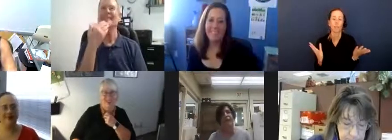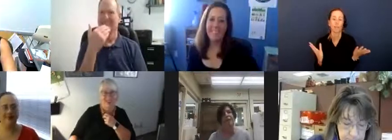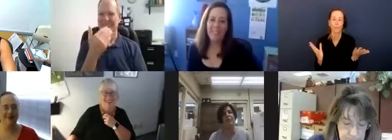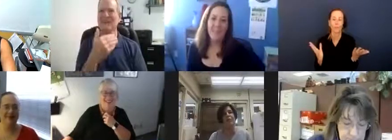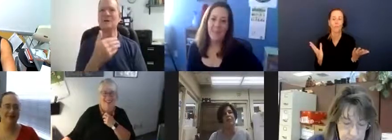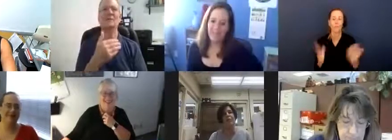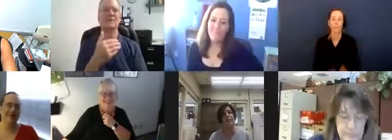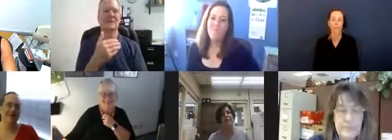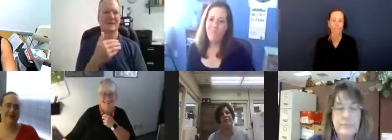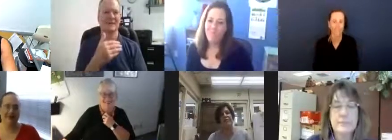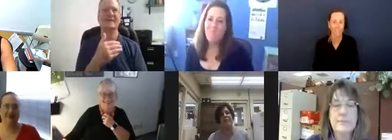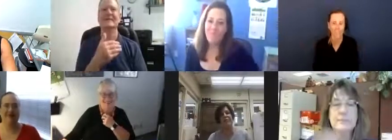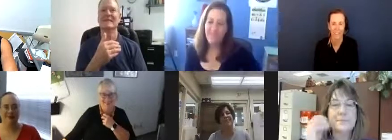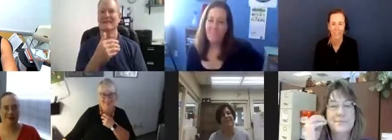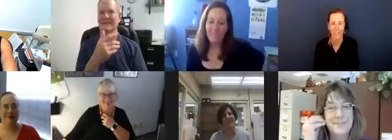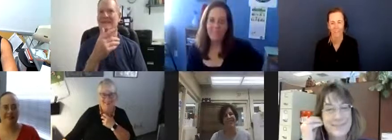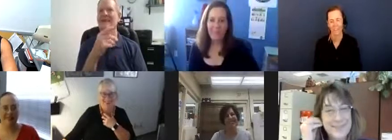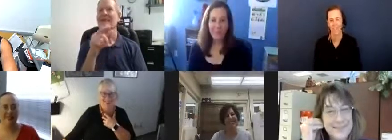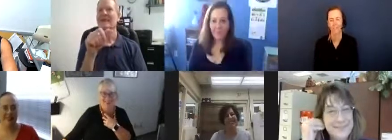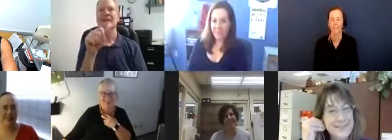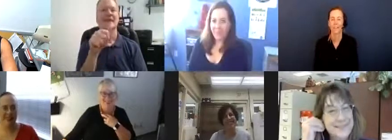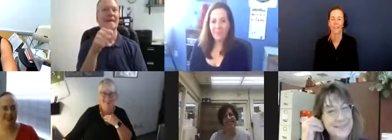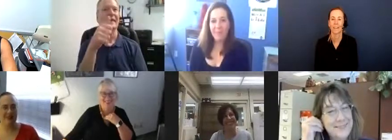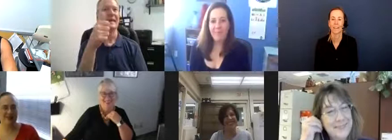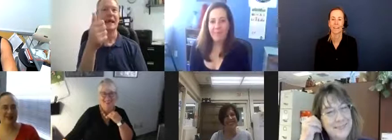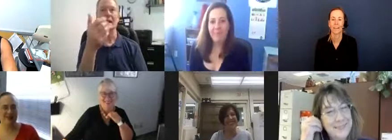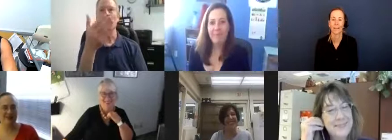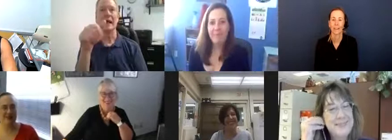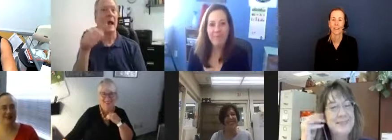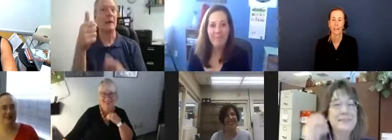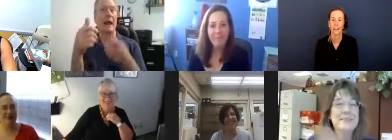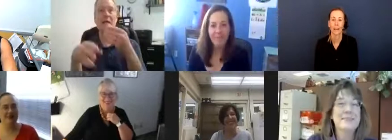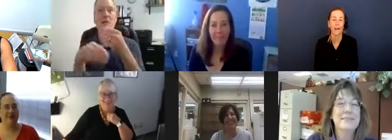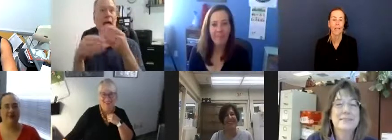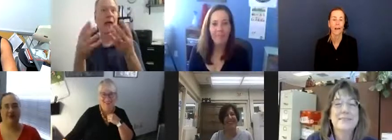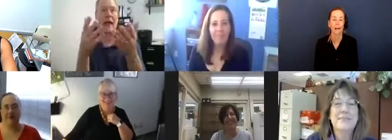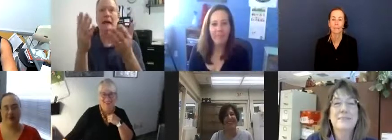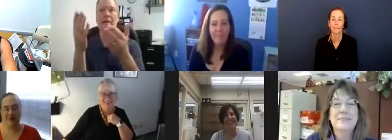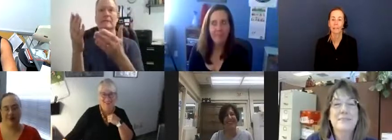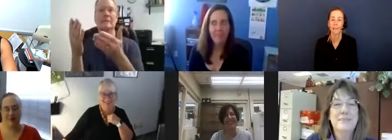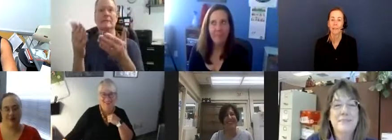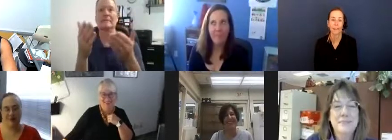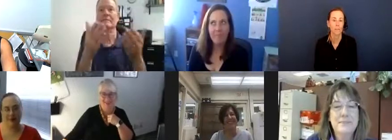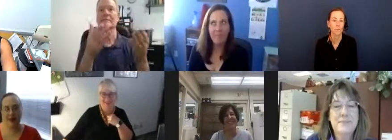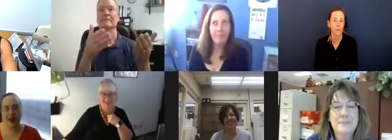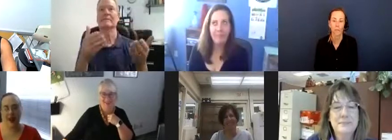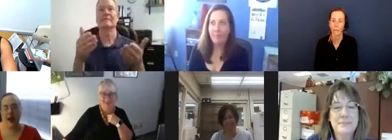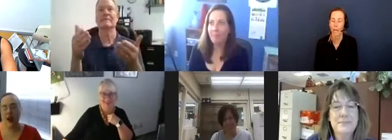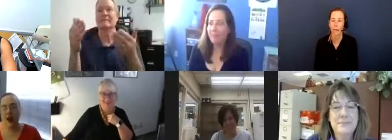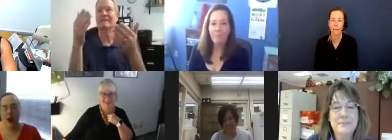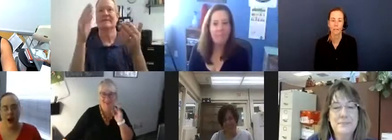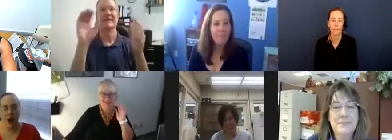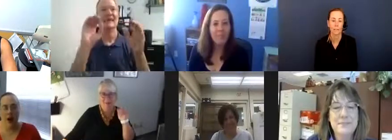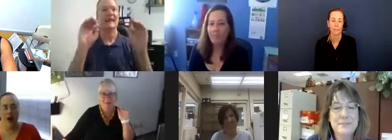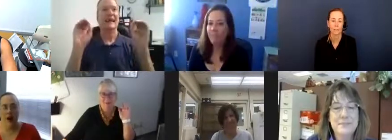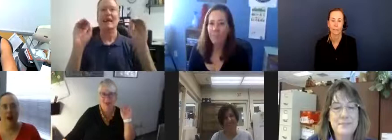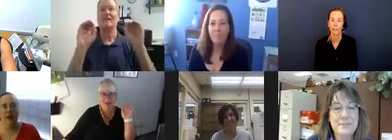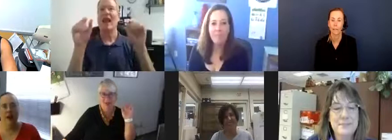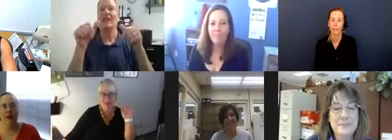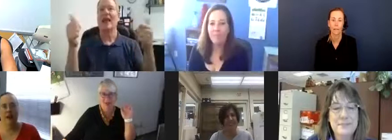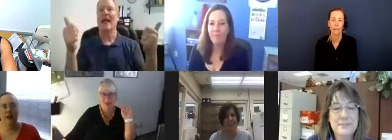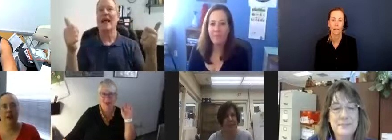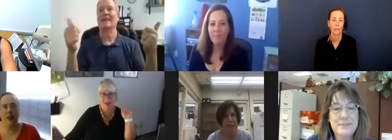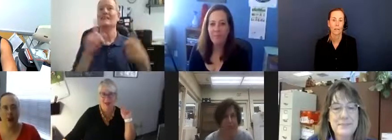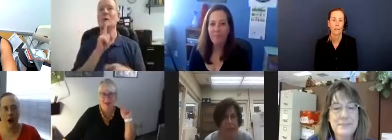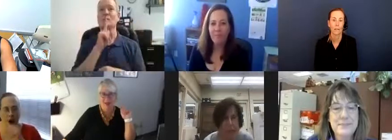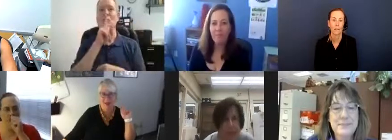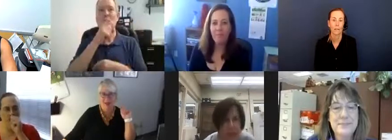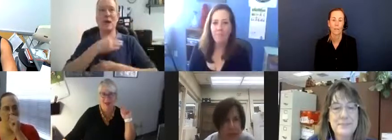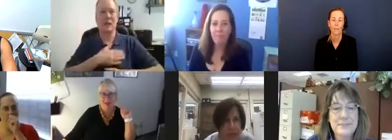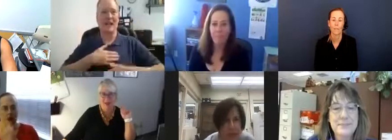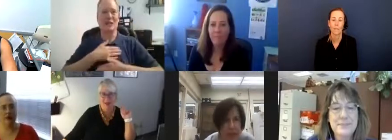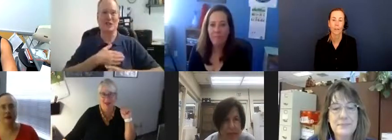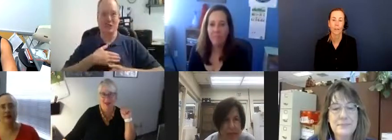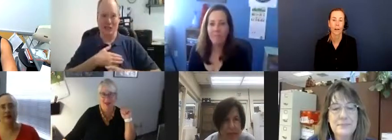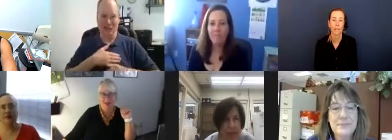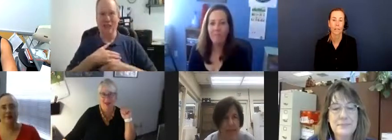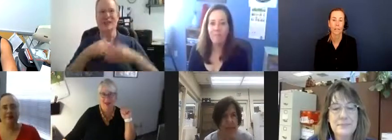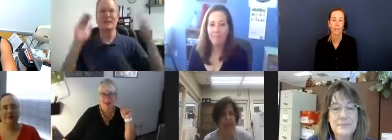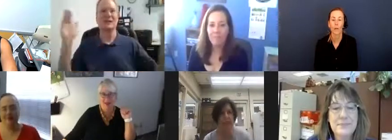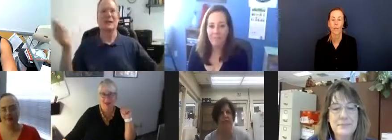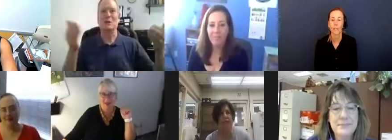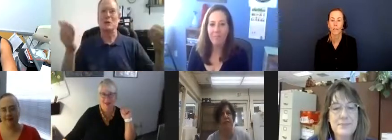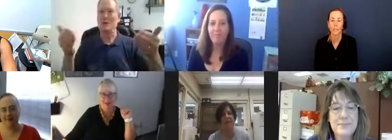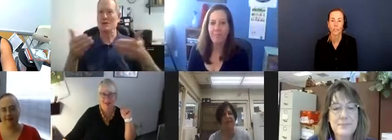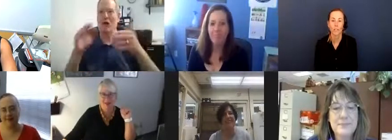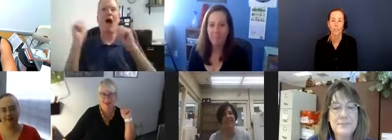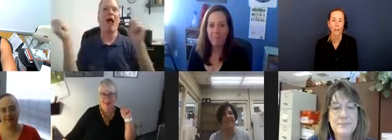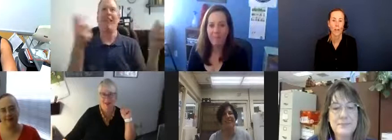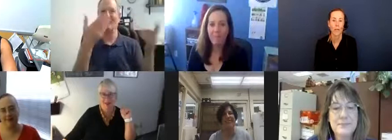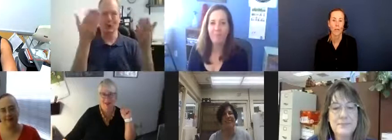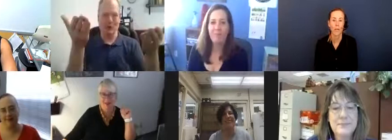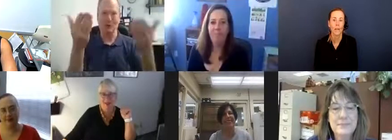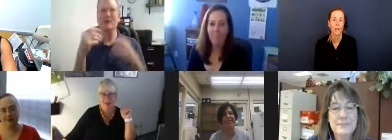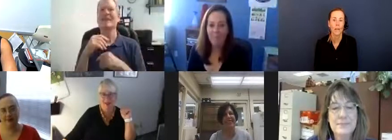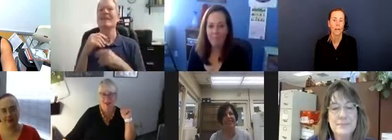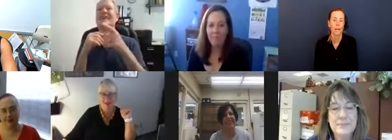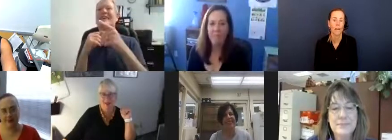Tom: Thank you, Letha. Anybody else? Nothing else? We really appreciate introducing all of you.